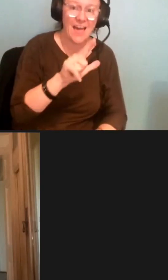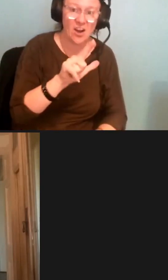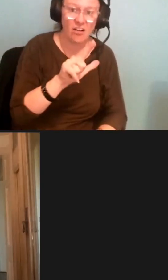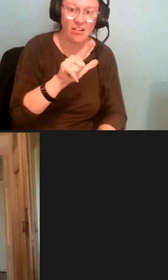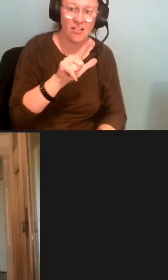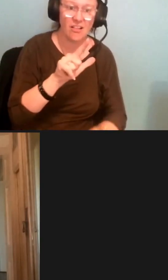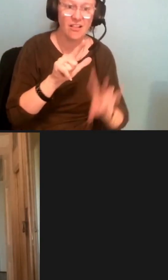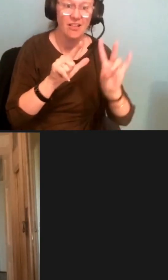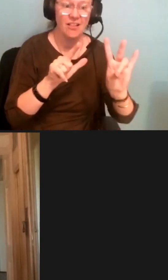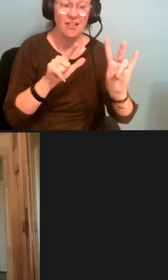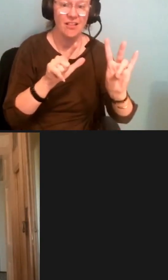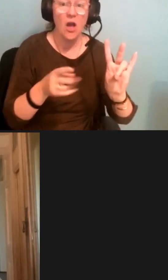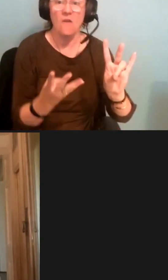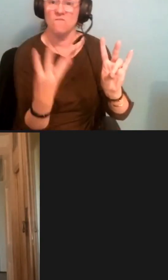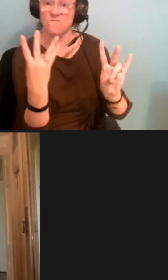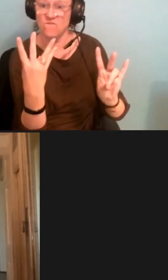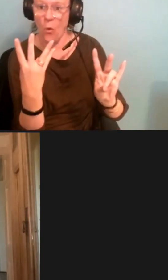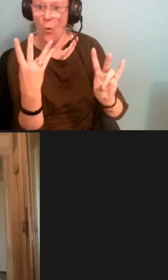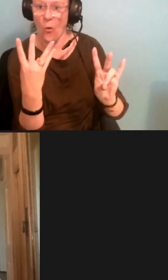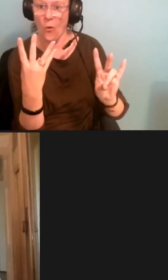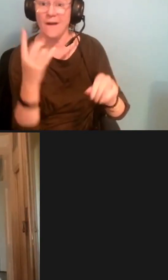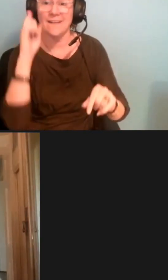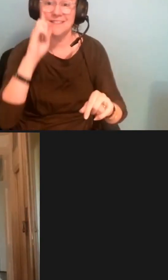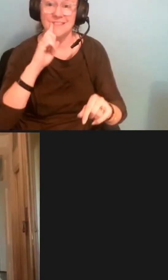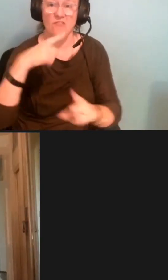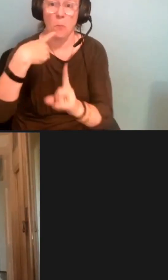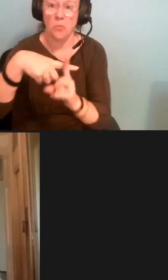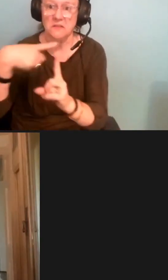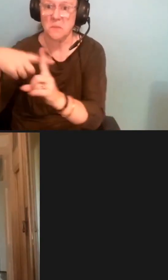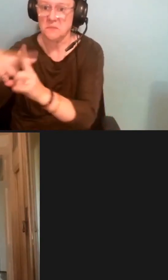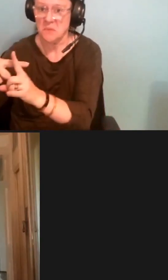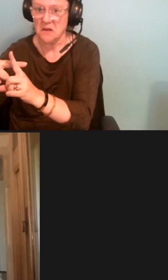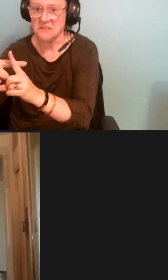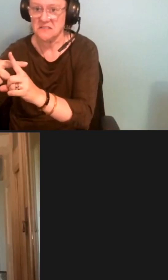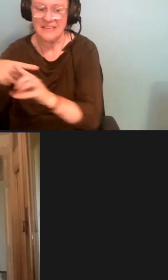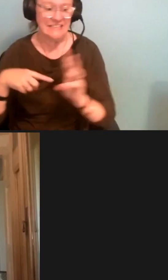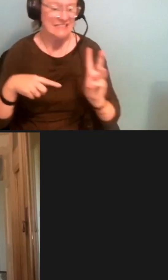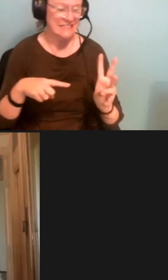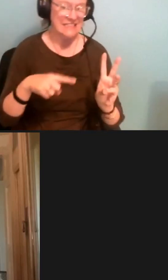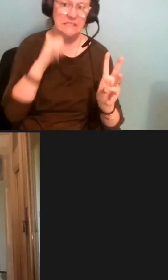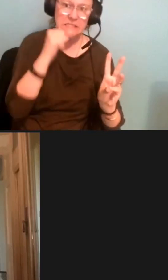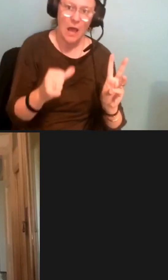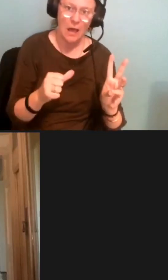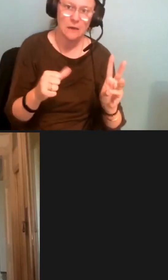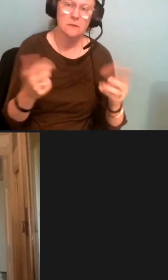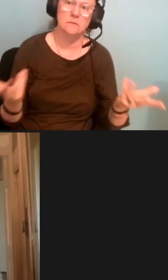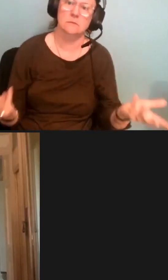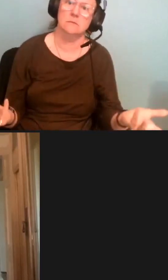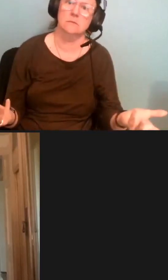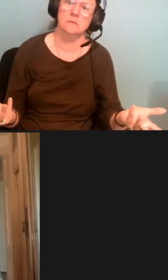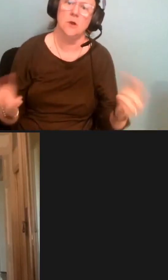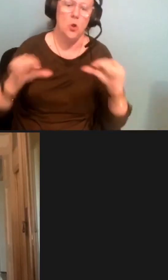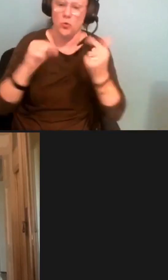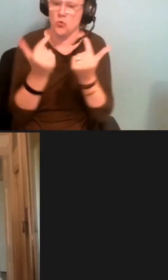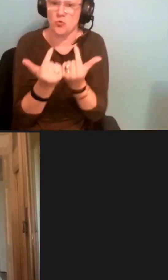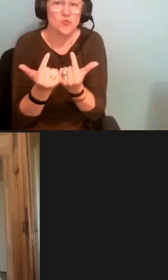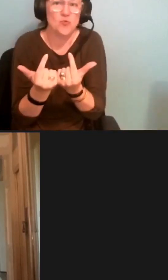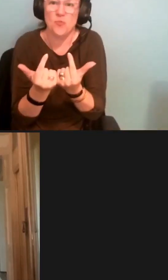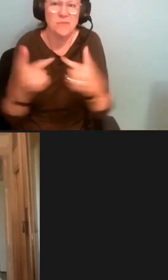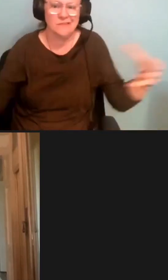disabilities six of them don't you don't really have a group of 10 anymore because you're not going to throw all of those characteristics together likely